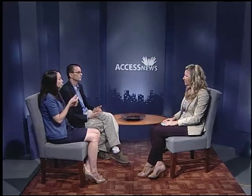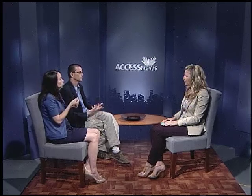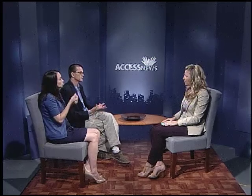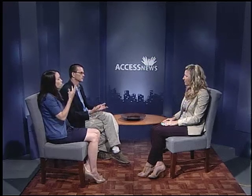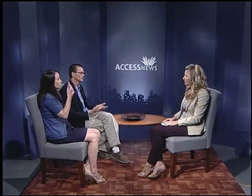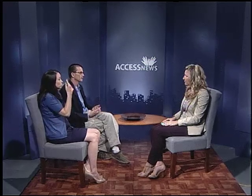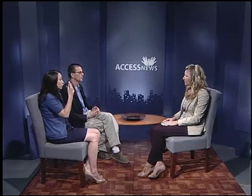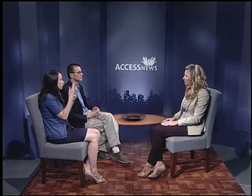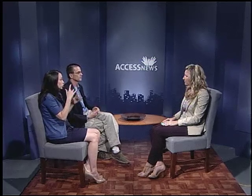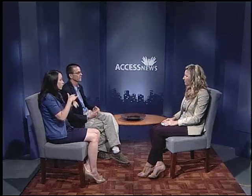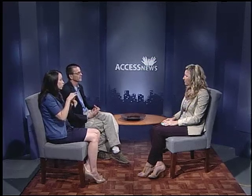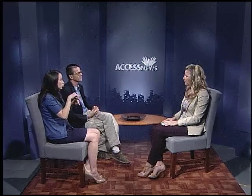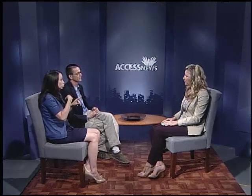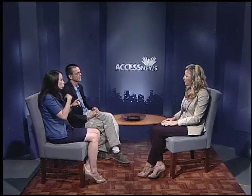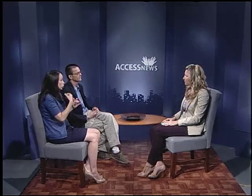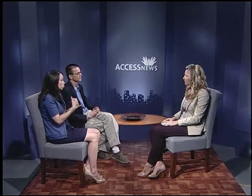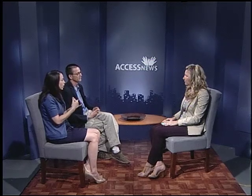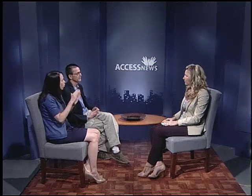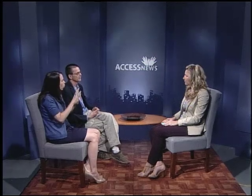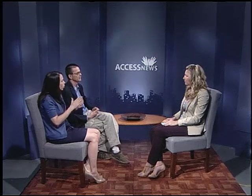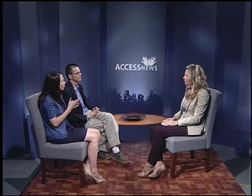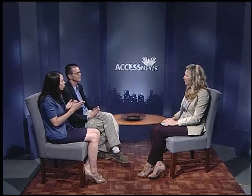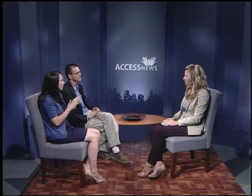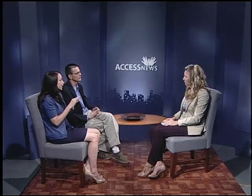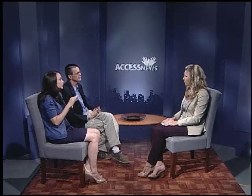which is a wonderful thing especially for the people like me who are teachers.